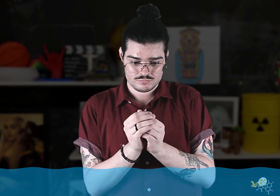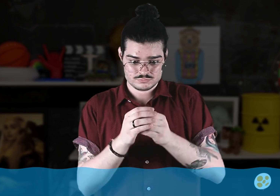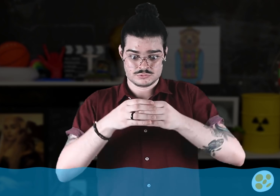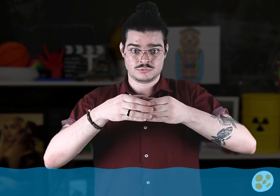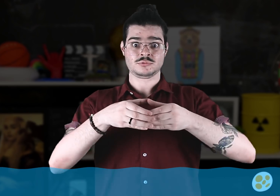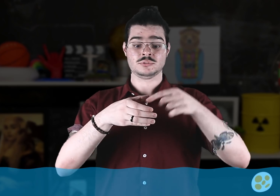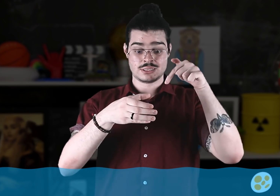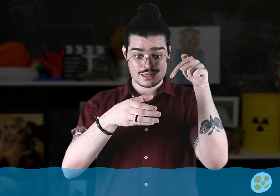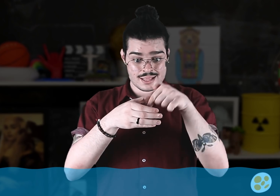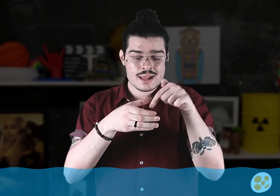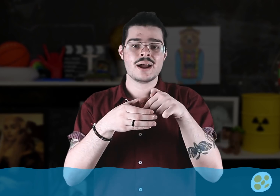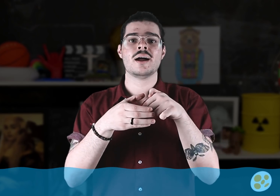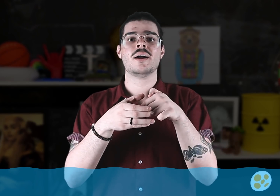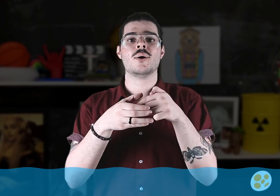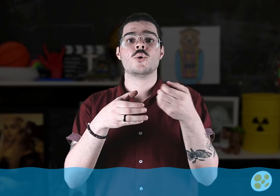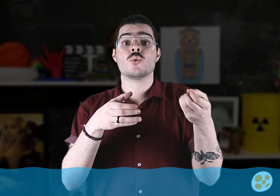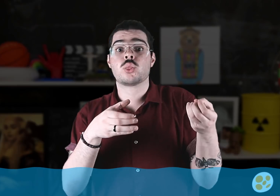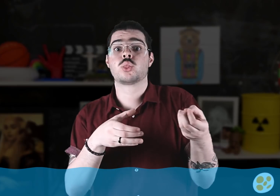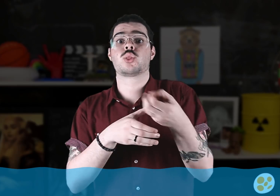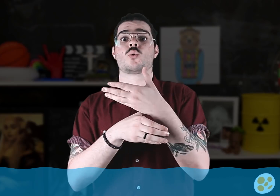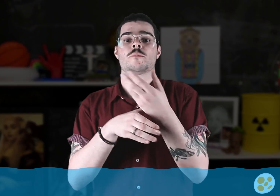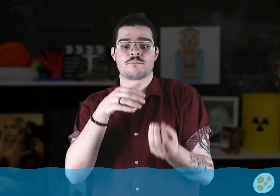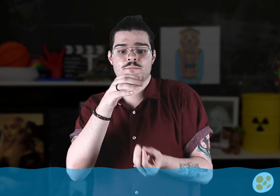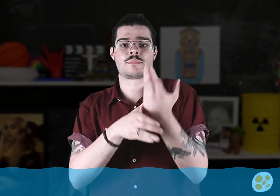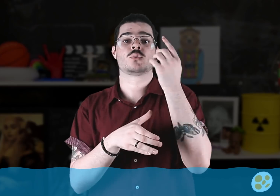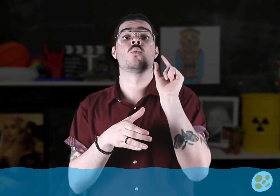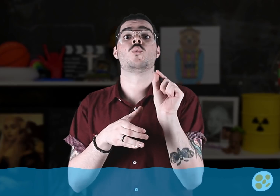which formed ...